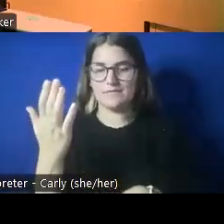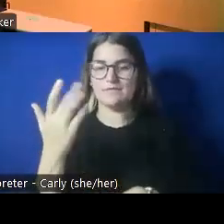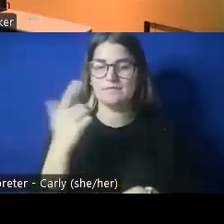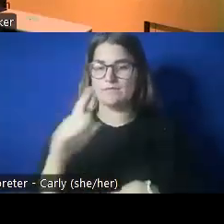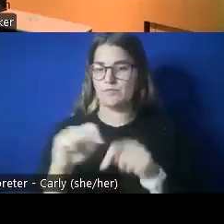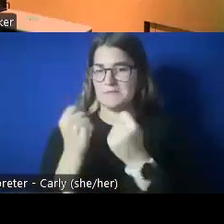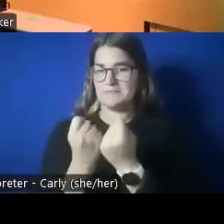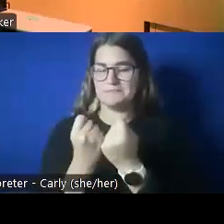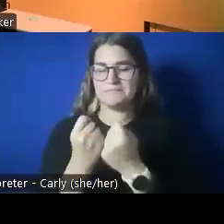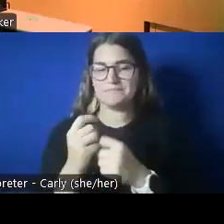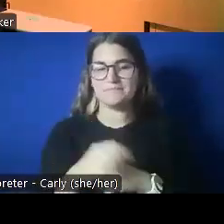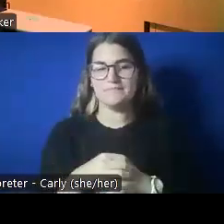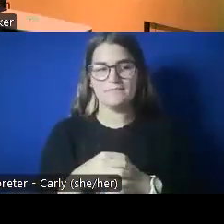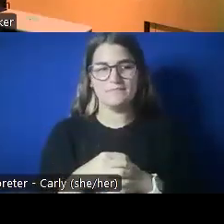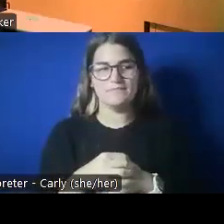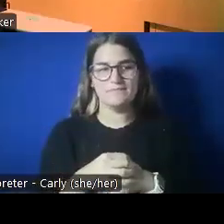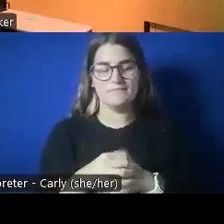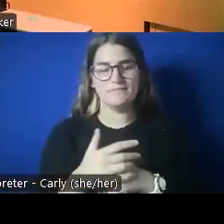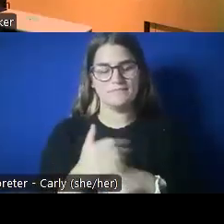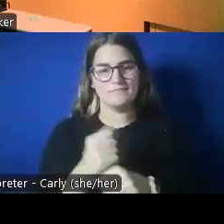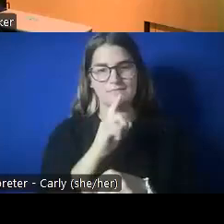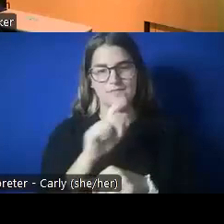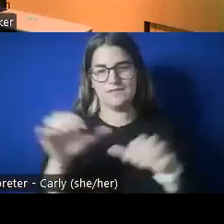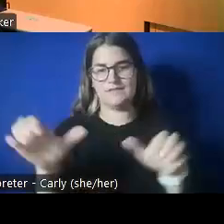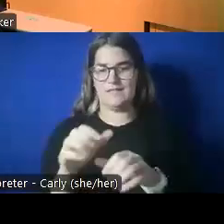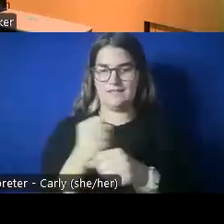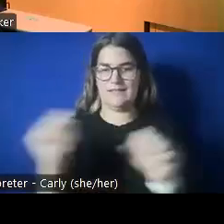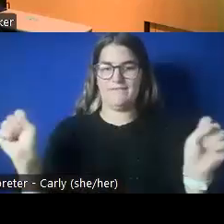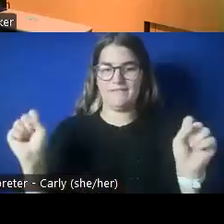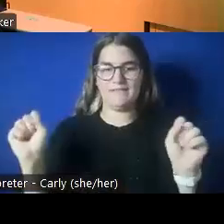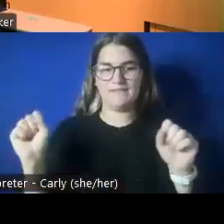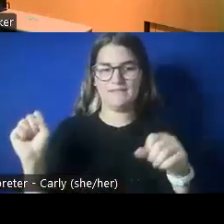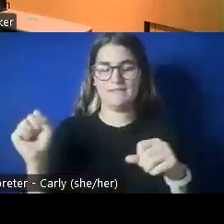really important that this is done safely right we have seen in so many of our patient population how